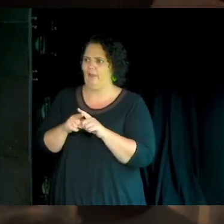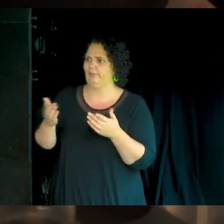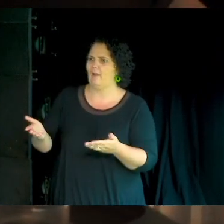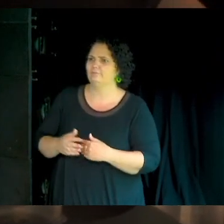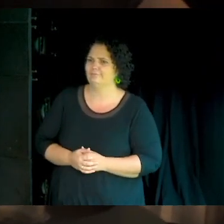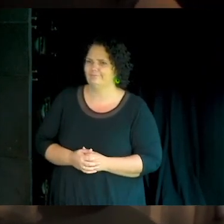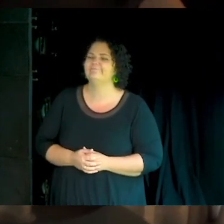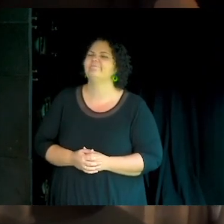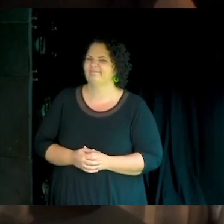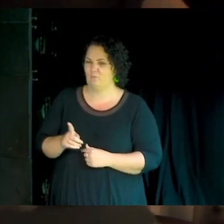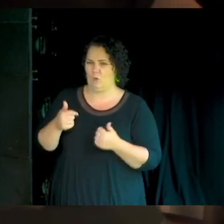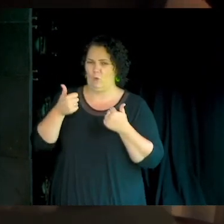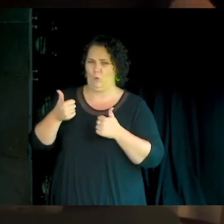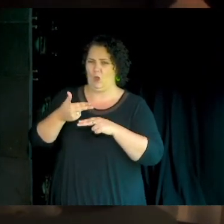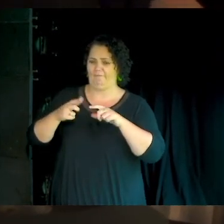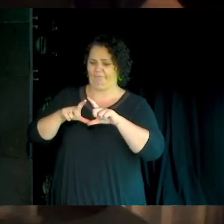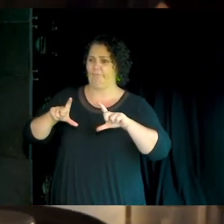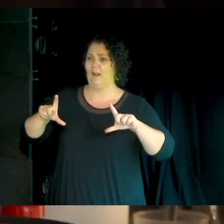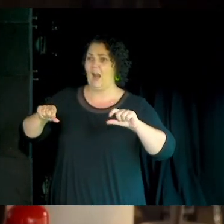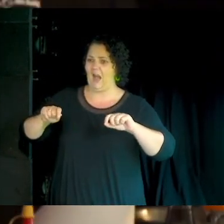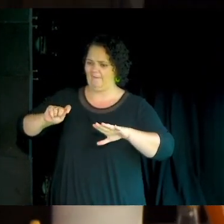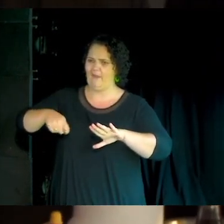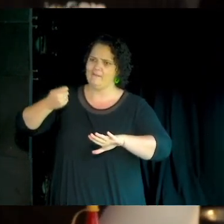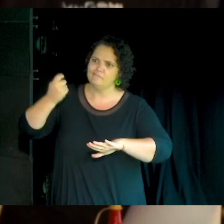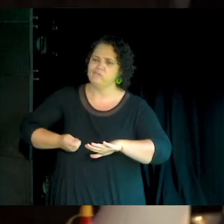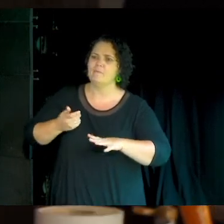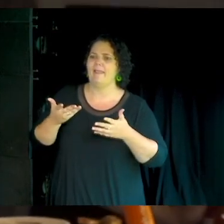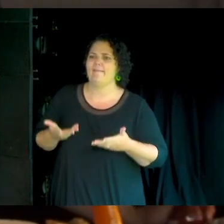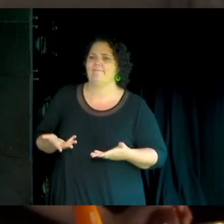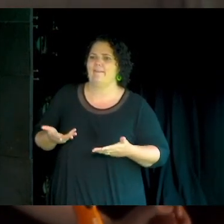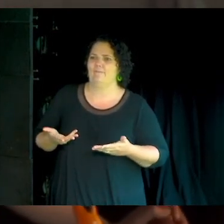cleaver so this is a very good clear that is very very heavy very sharp very sharp and then using